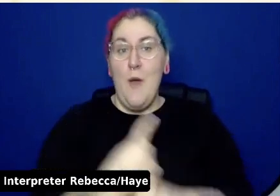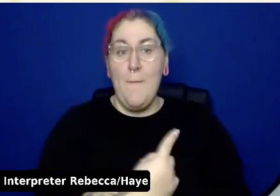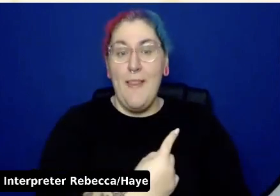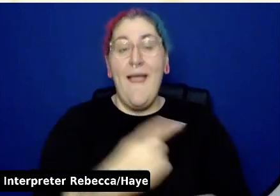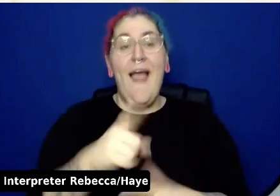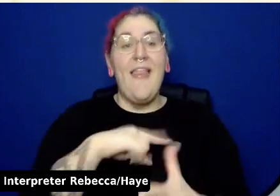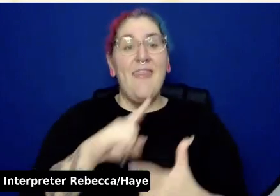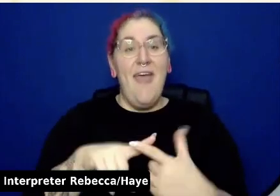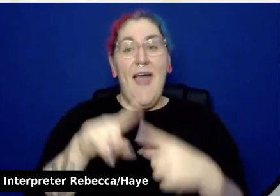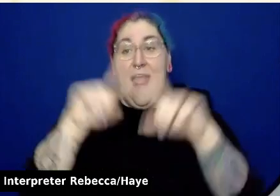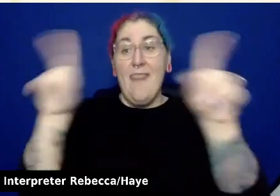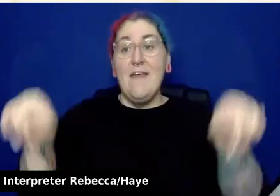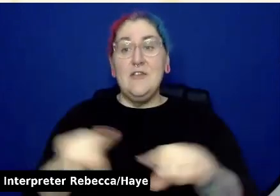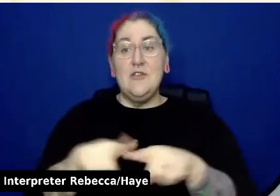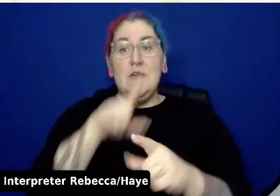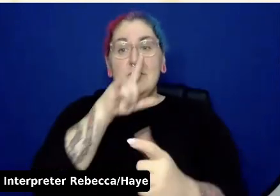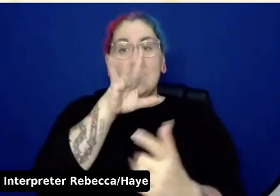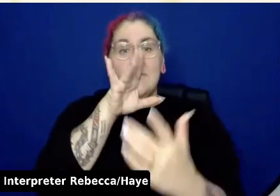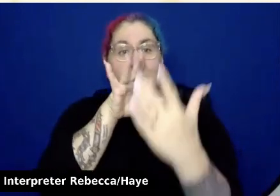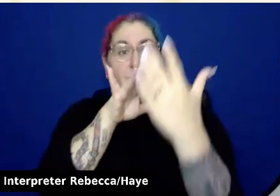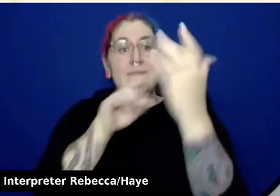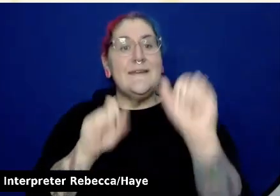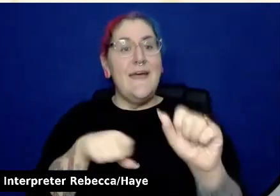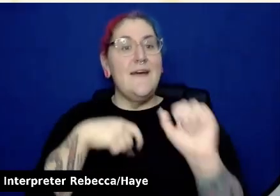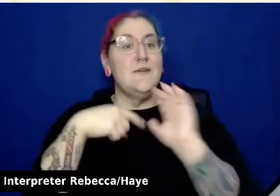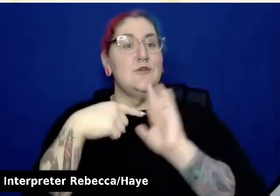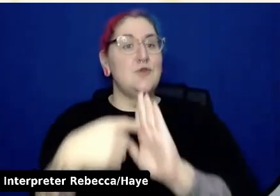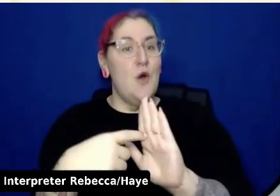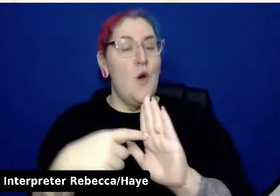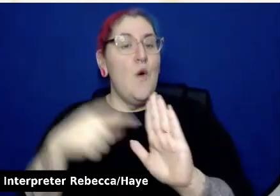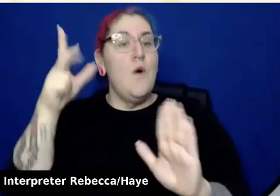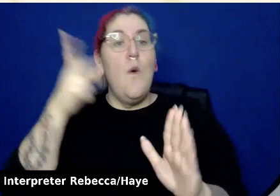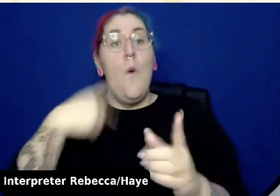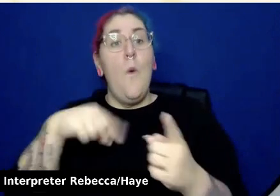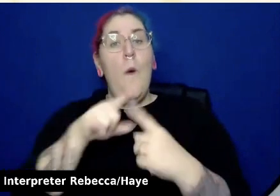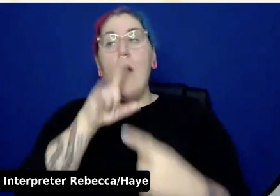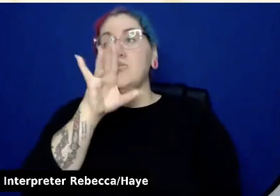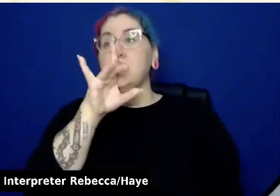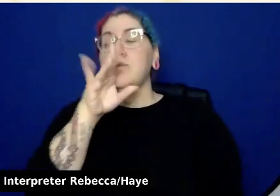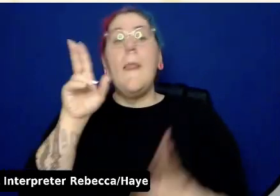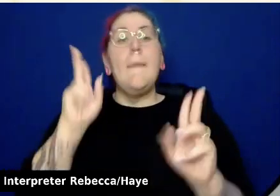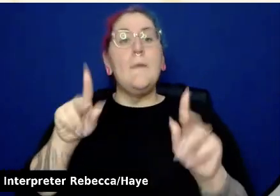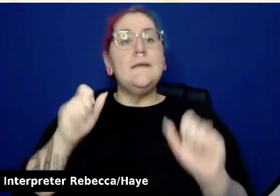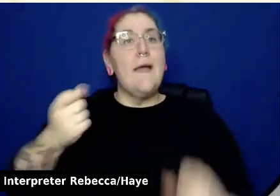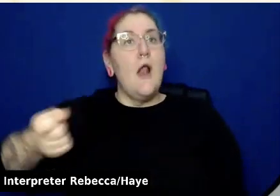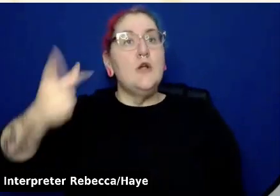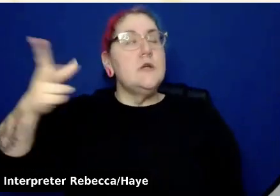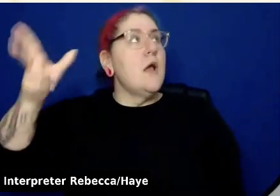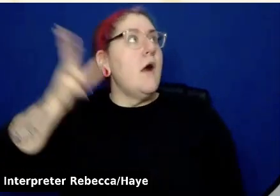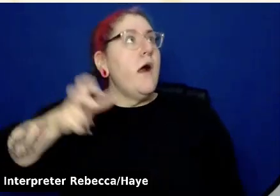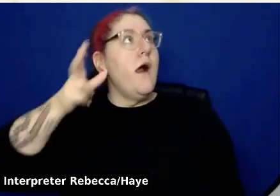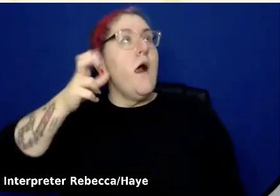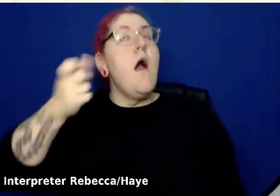to the user like item position inside a list or menu, or item level in a tree structure hierarchy.